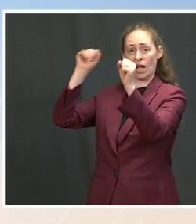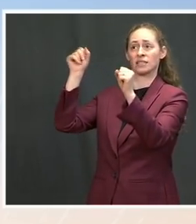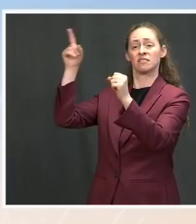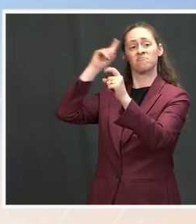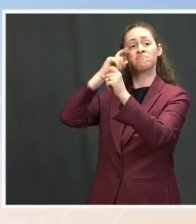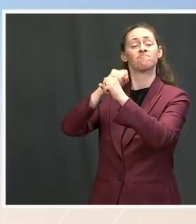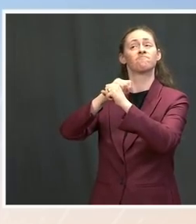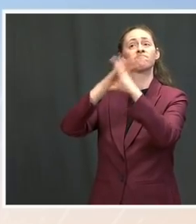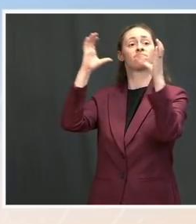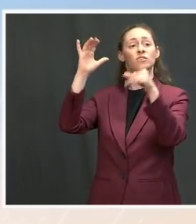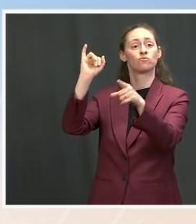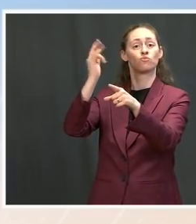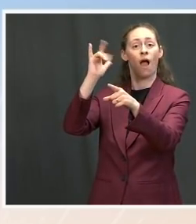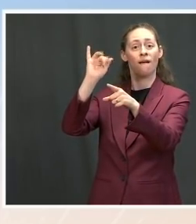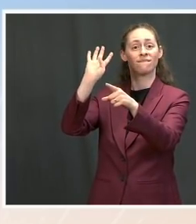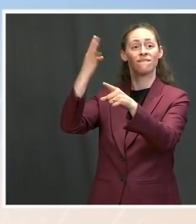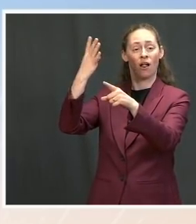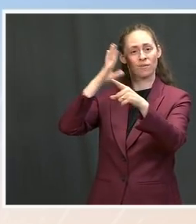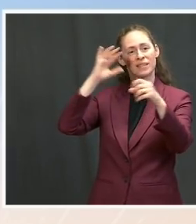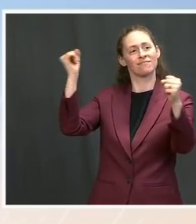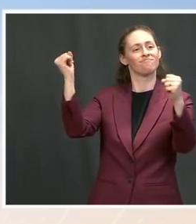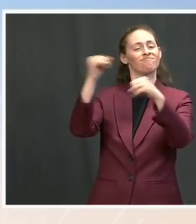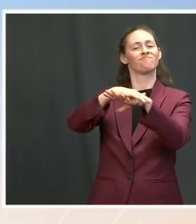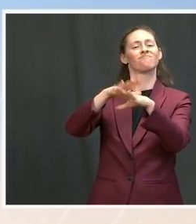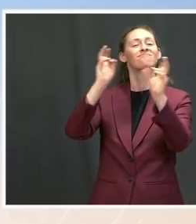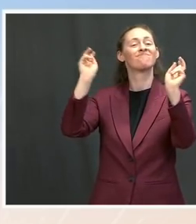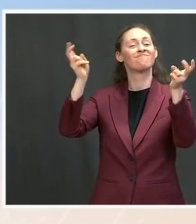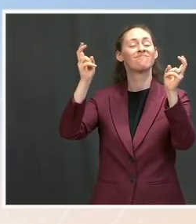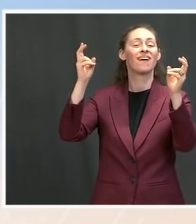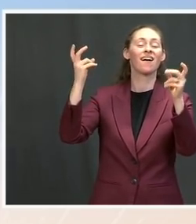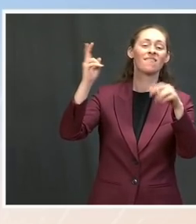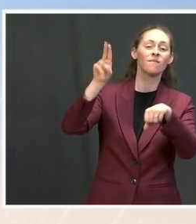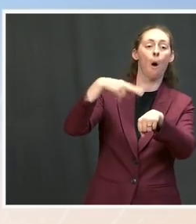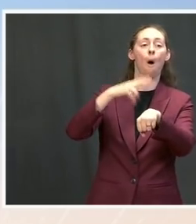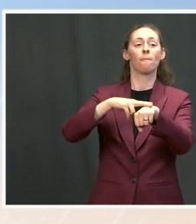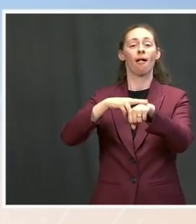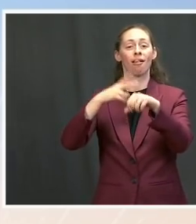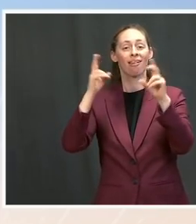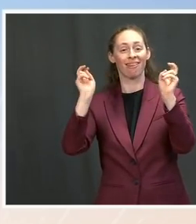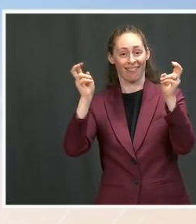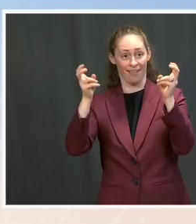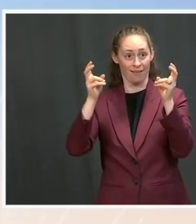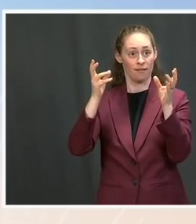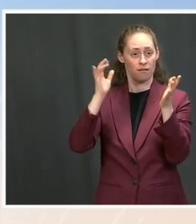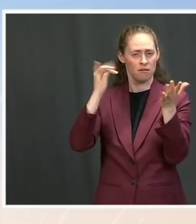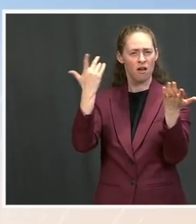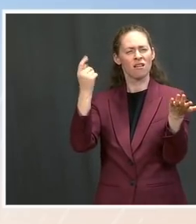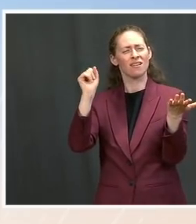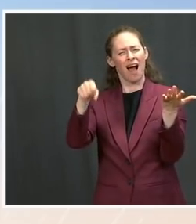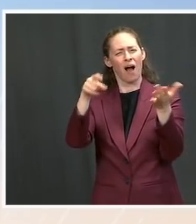to something closer to normal. Can you just define what exactly "closer to normal" is?